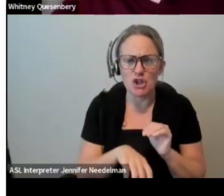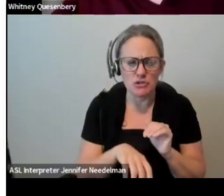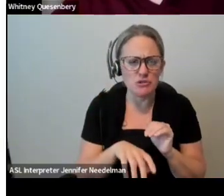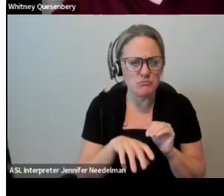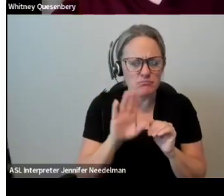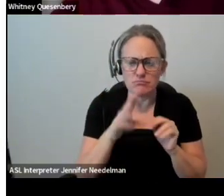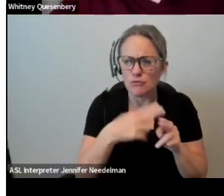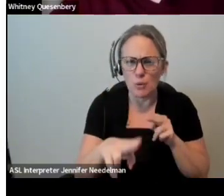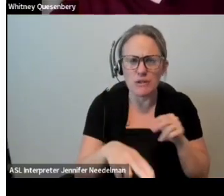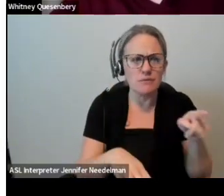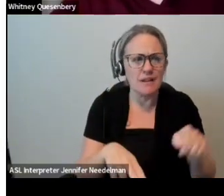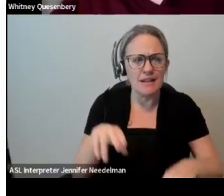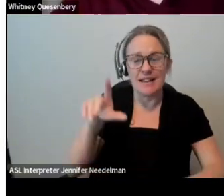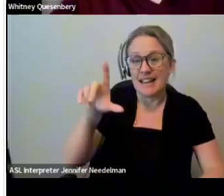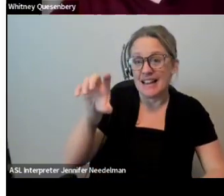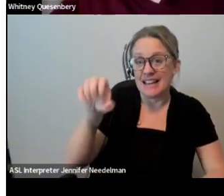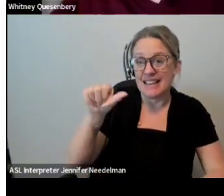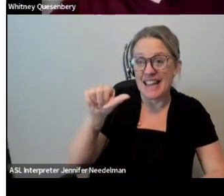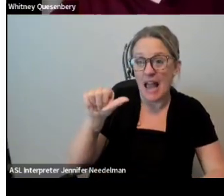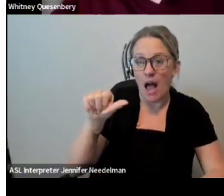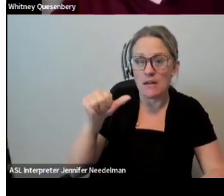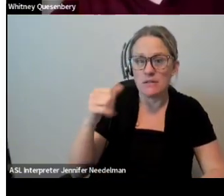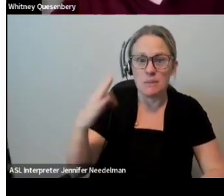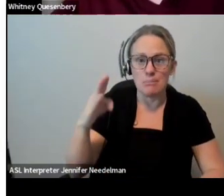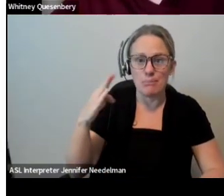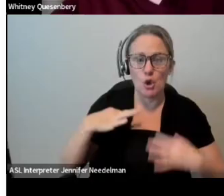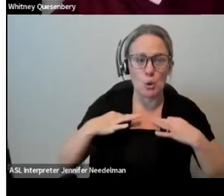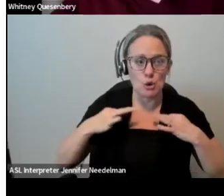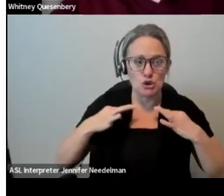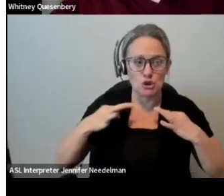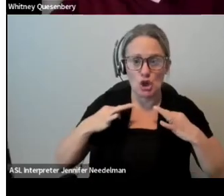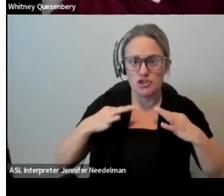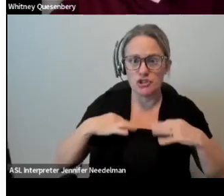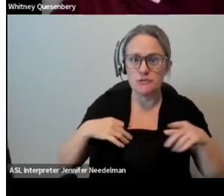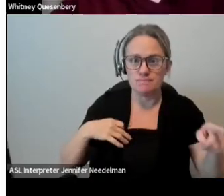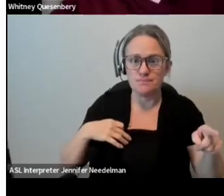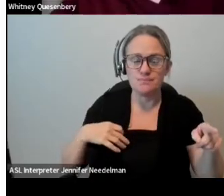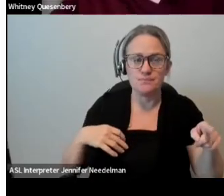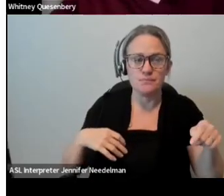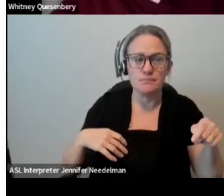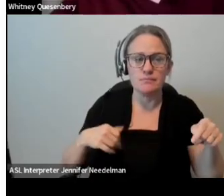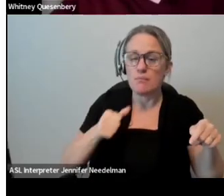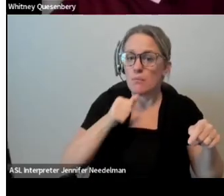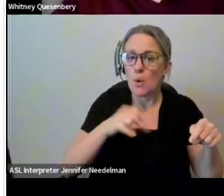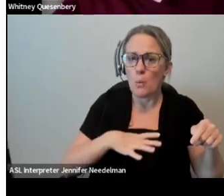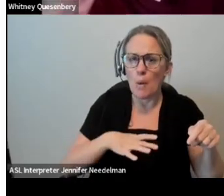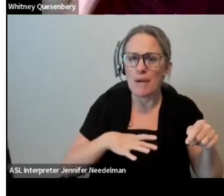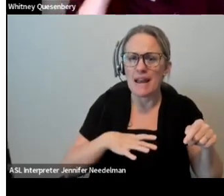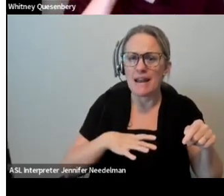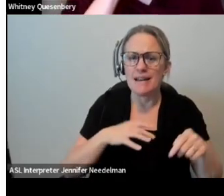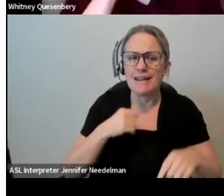We have Leah in blue in the top left corner. She's a a, a woman leaning on her, leaning on her,